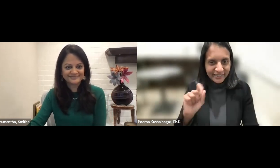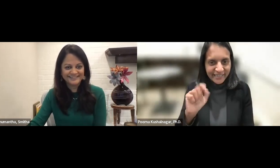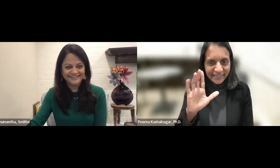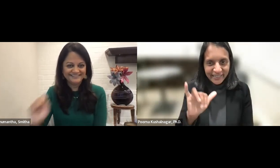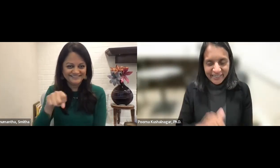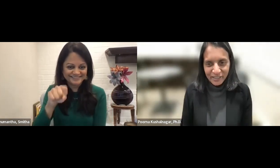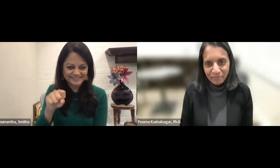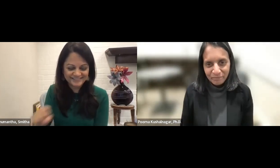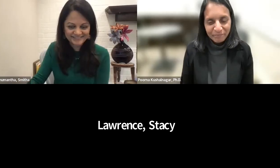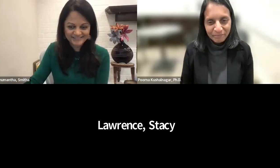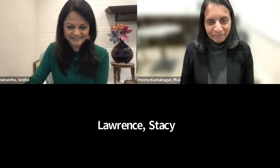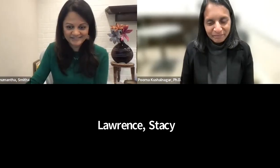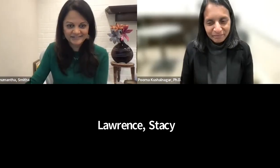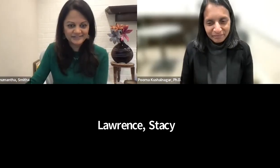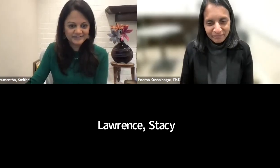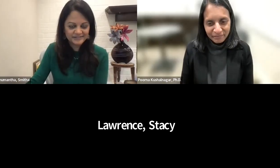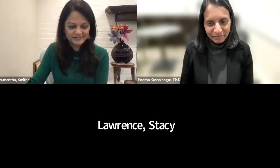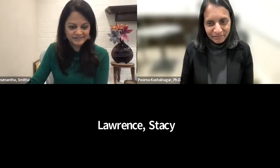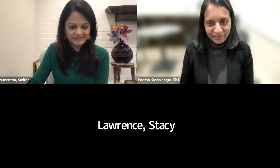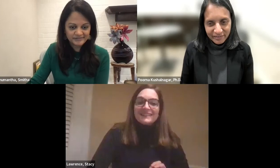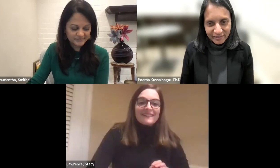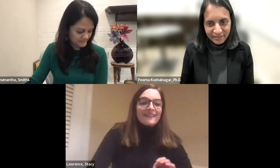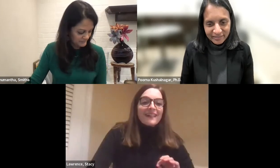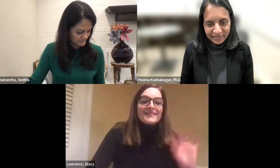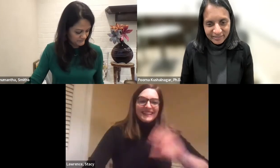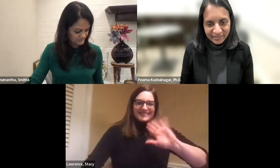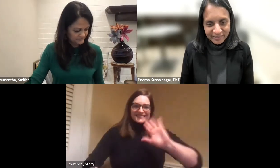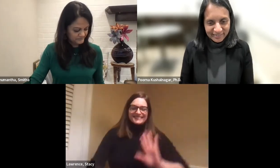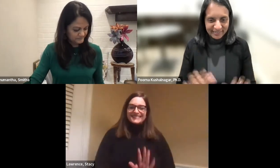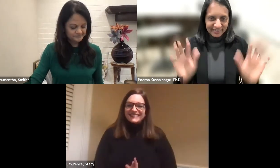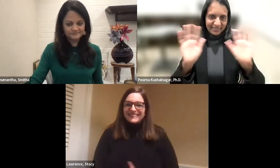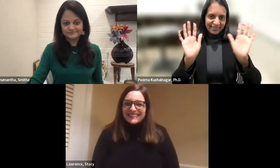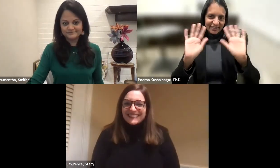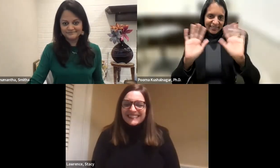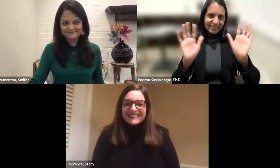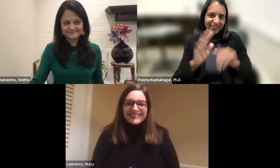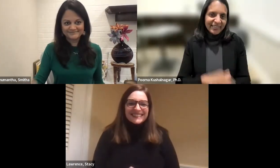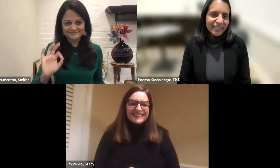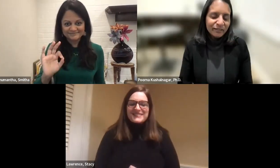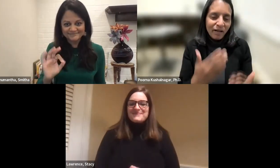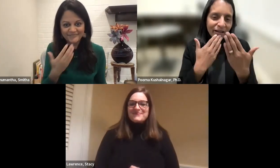I want Stacy to join us, as well. Oop, here I am.